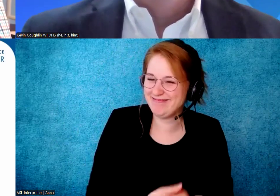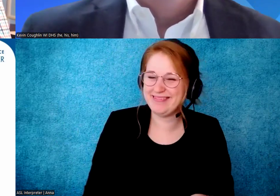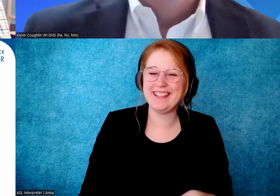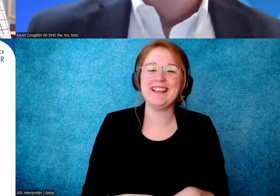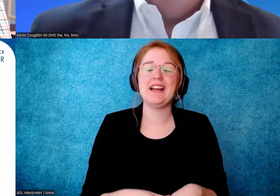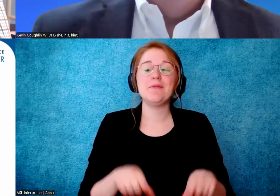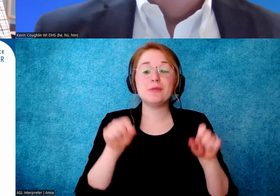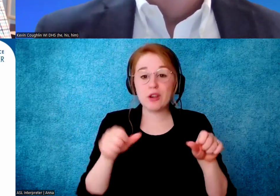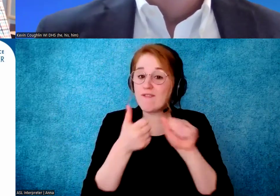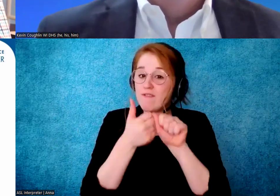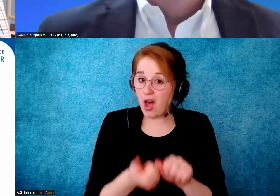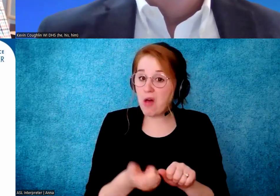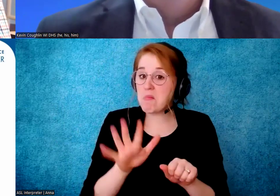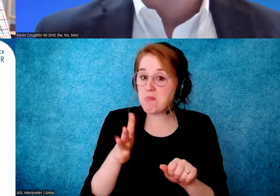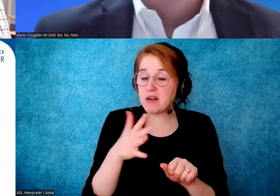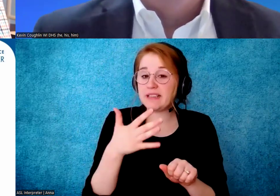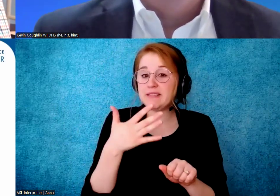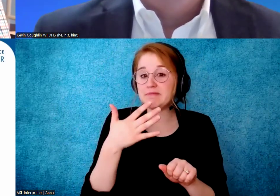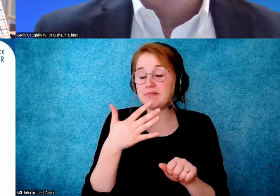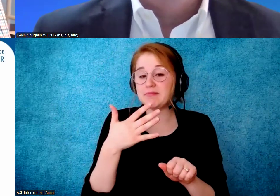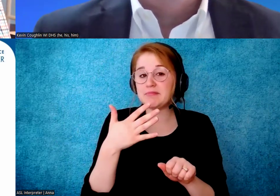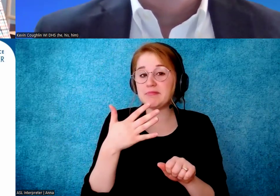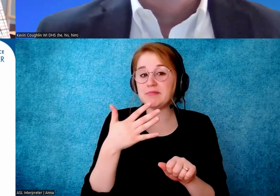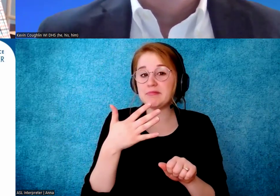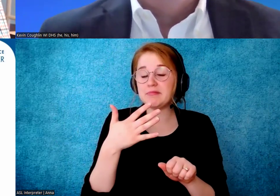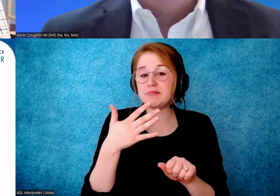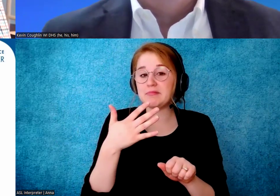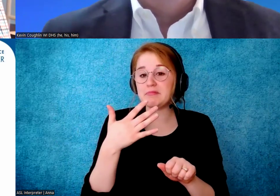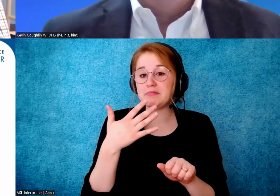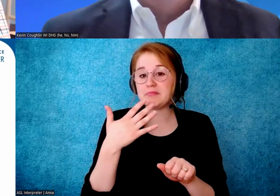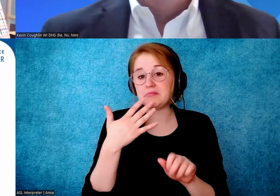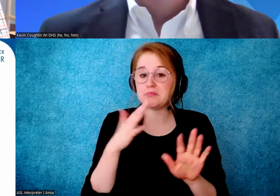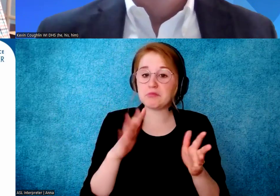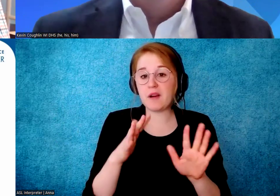and pretty easily with the structure that we set up. And so we were functionally,